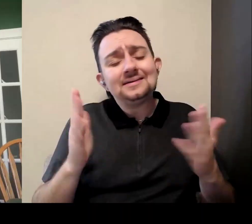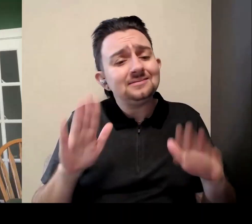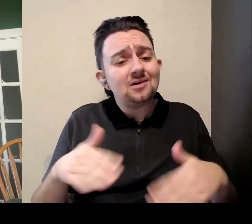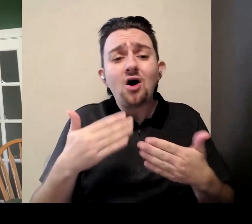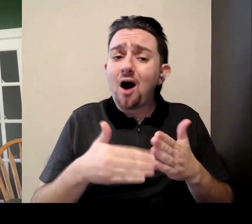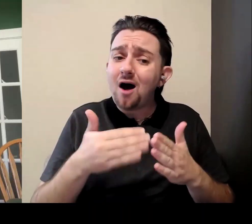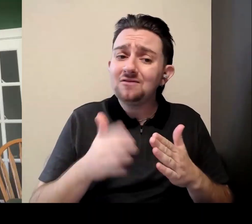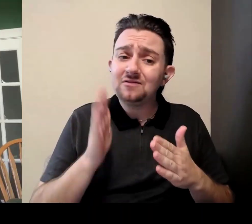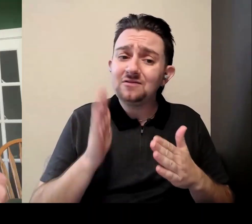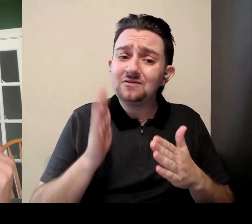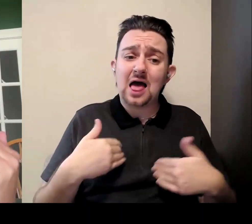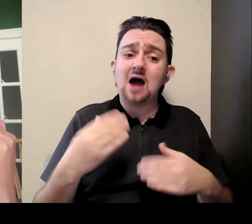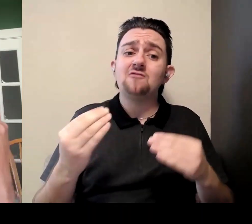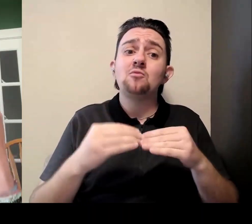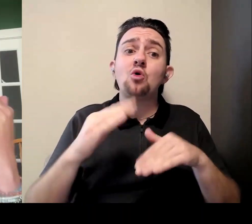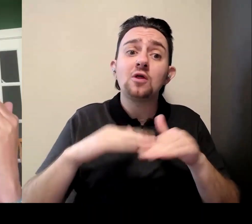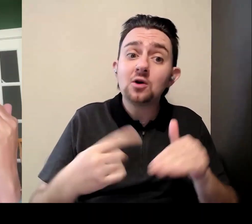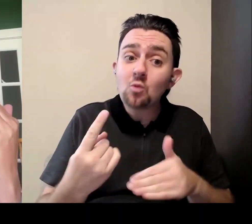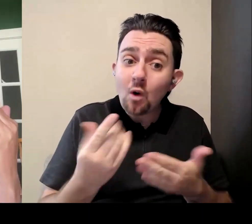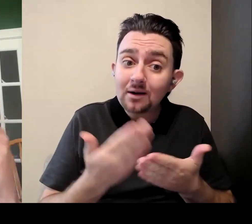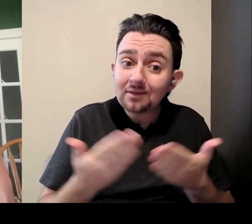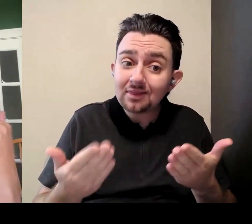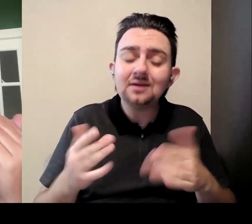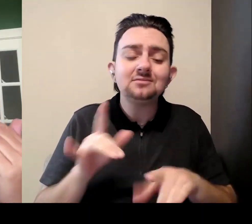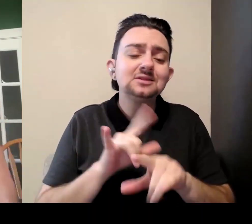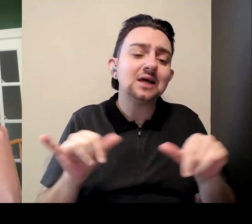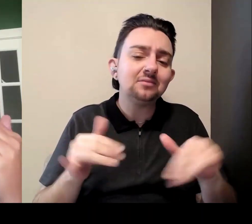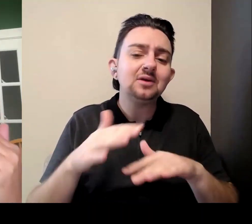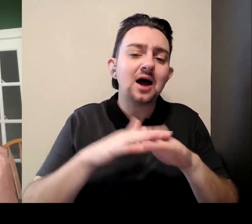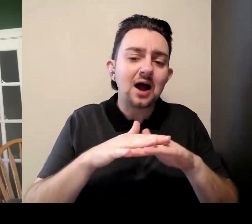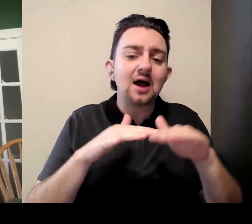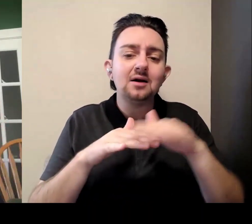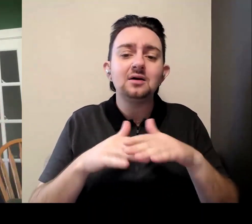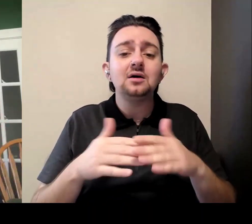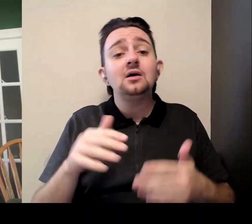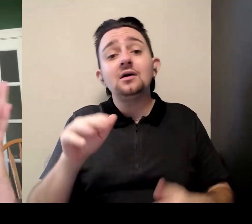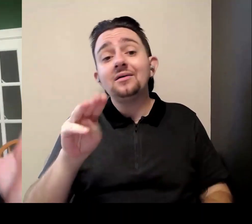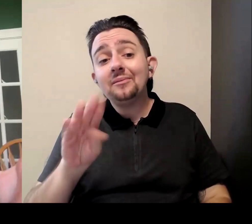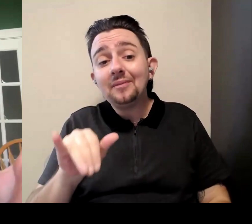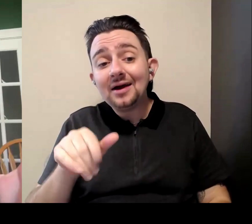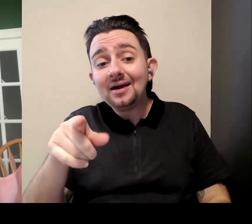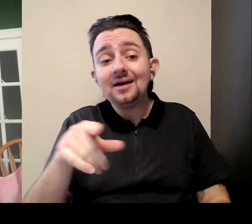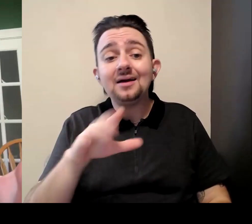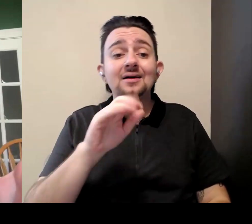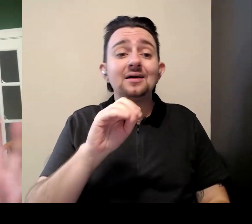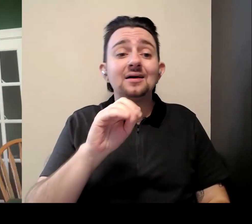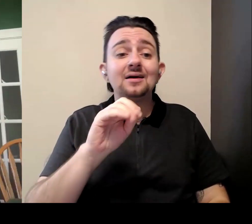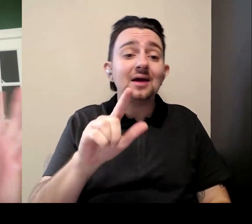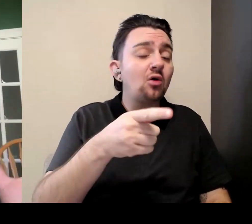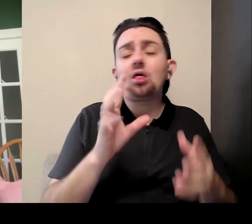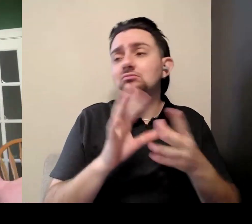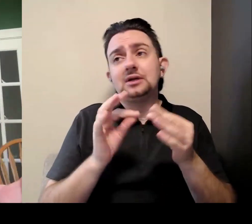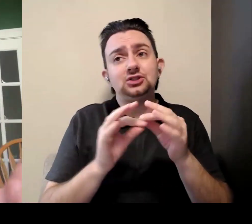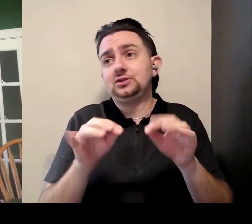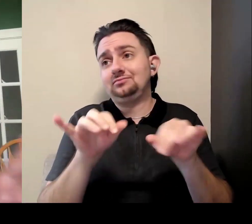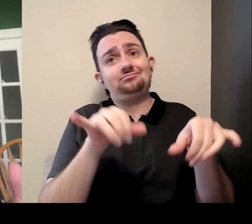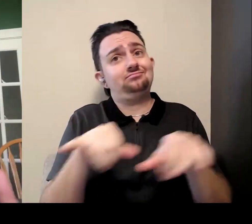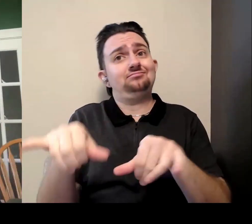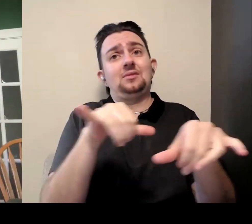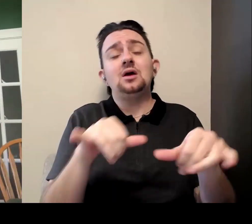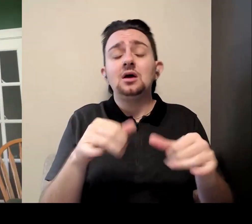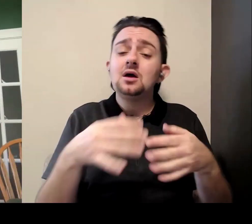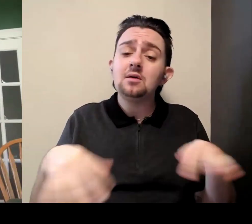And I don't know what the guidelines are except for what everybody else has said before, May, Carol Anne, is that we just need these broad approaches to doing it accommodated.